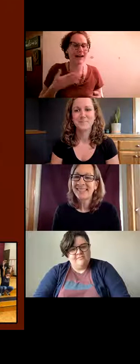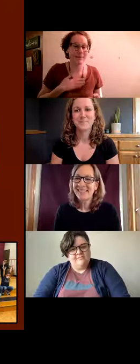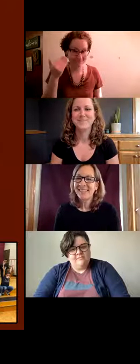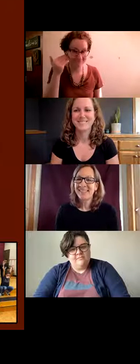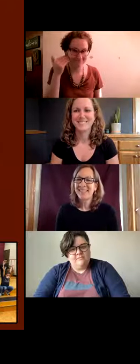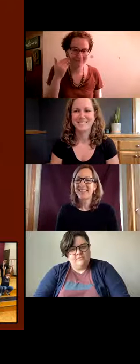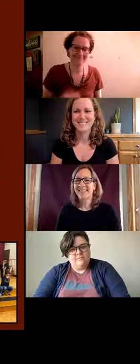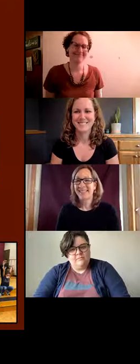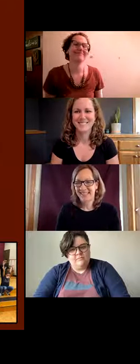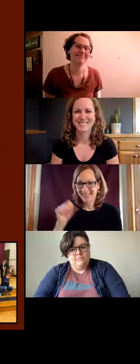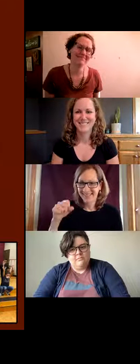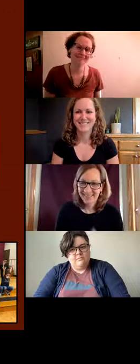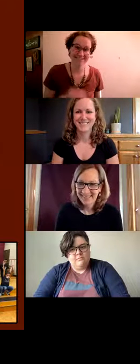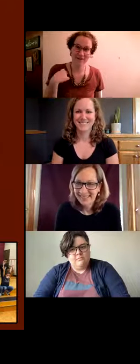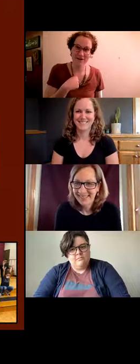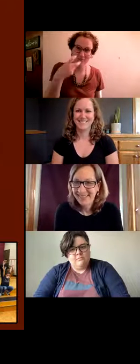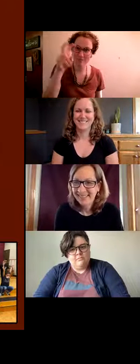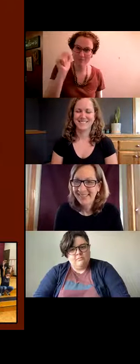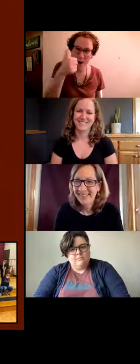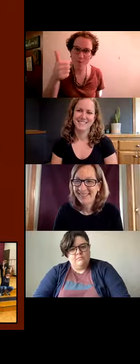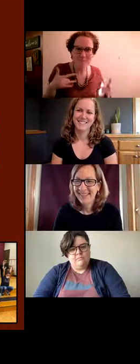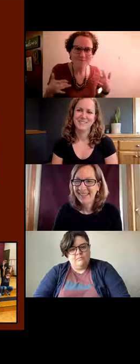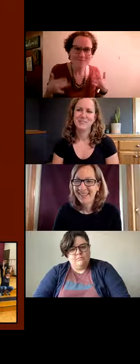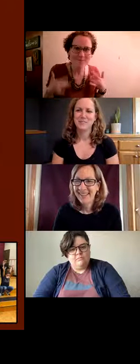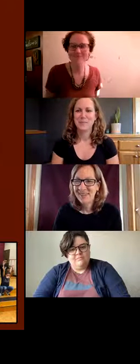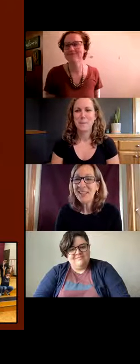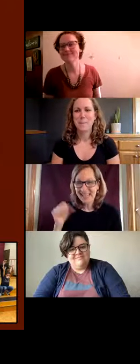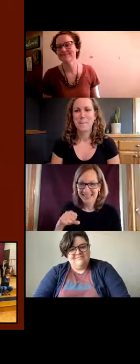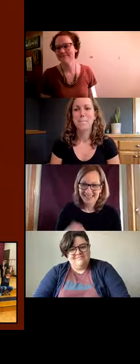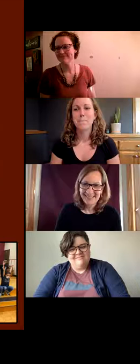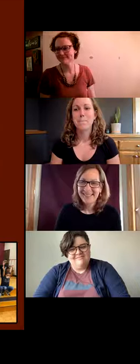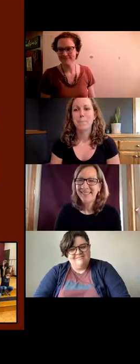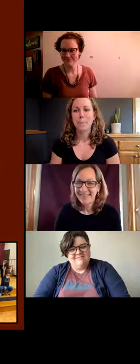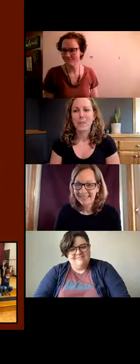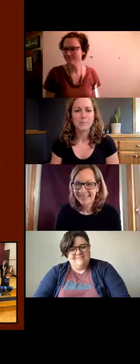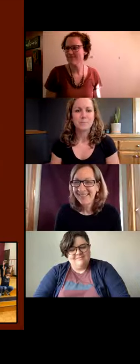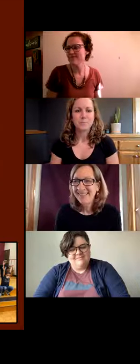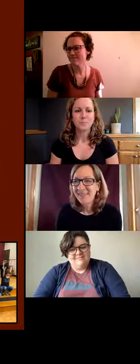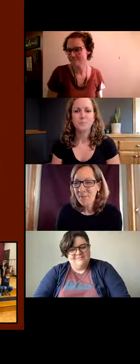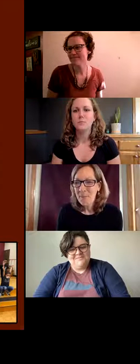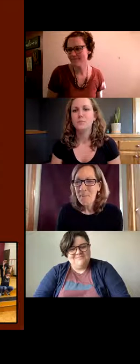Cheslea: Yes. Teachers are always really tired after a field trip. I'm happy, actually. We have a field trip tomorrow.